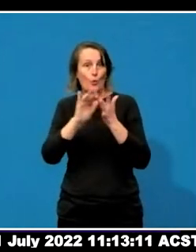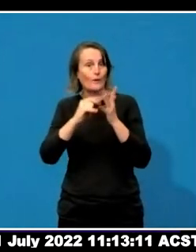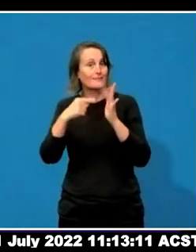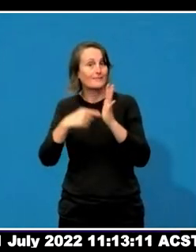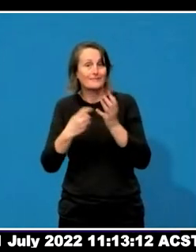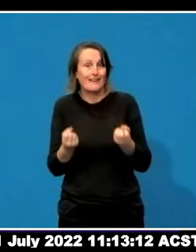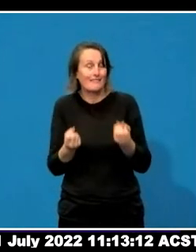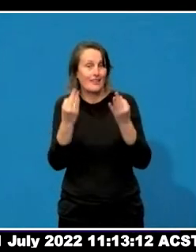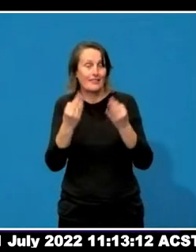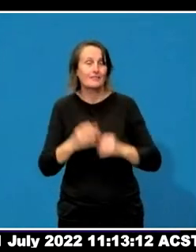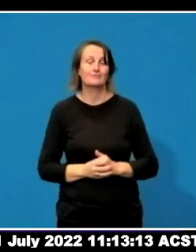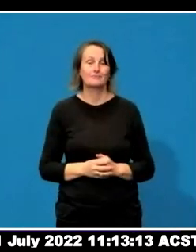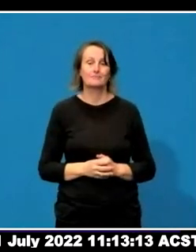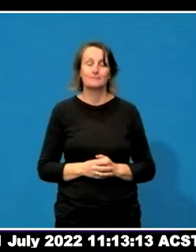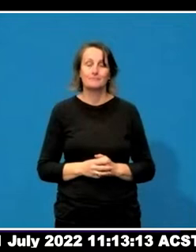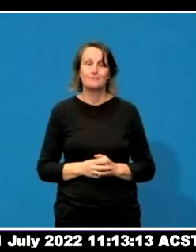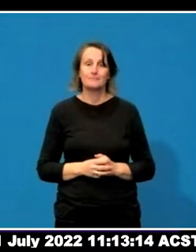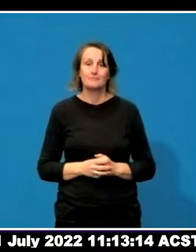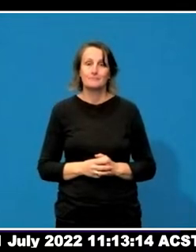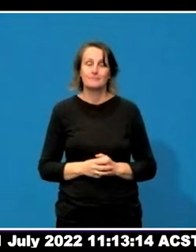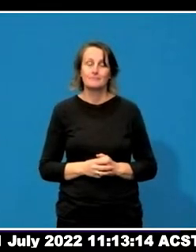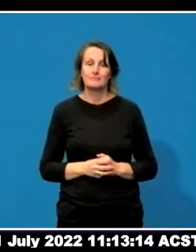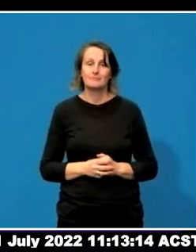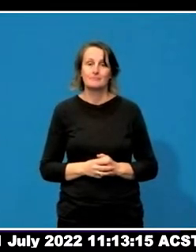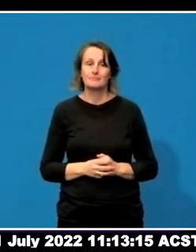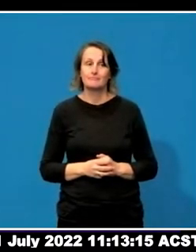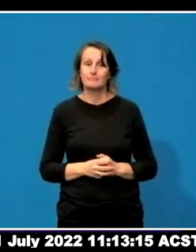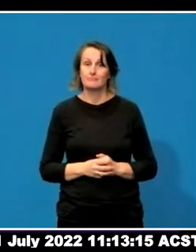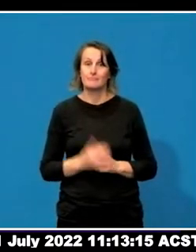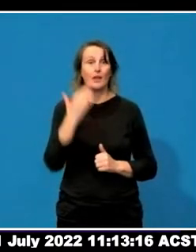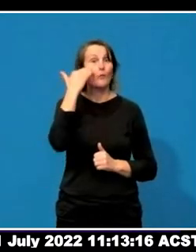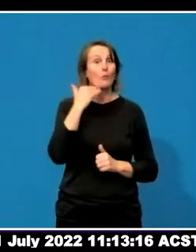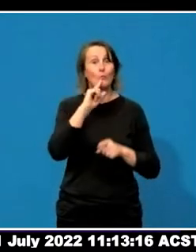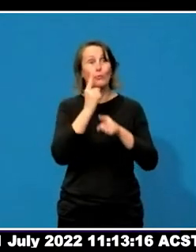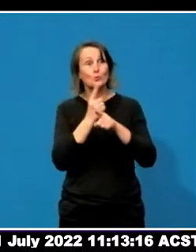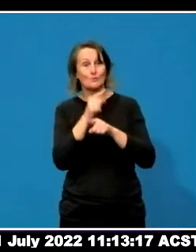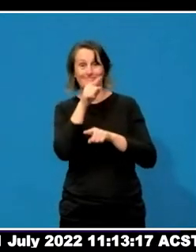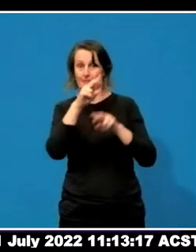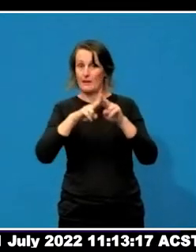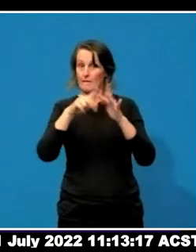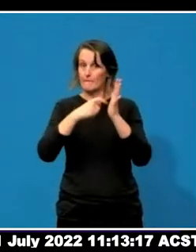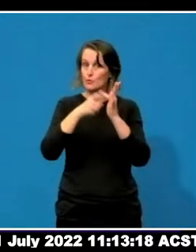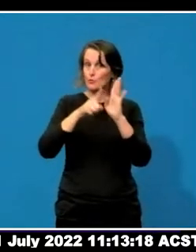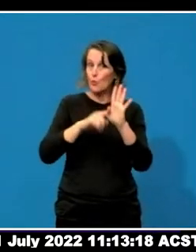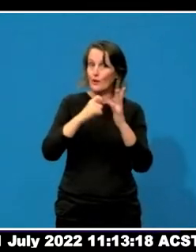Ronita also raises concerns about the lack of accessible transportation in Fitzroy Crossing and the lack of access to support services.